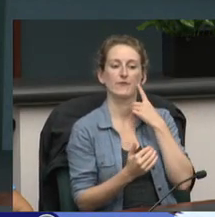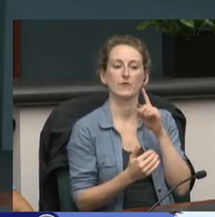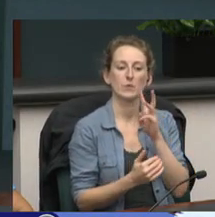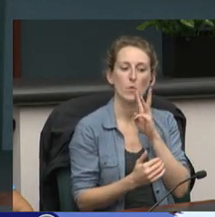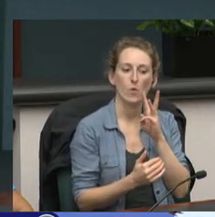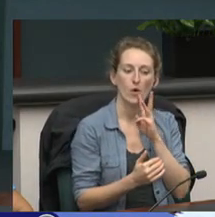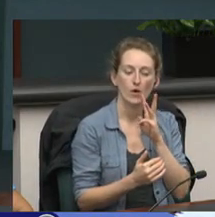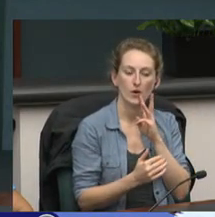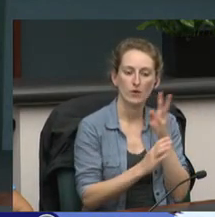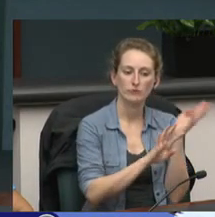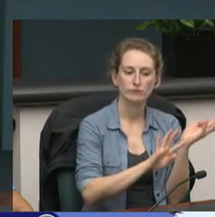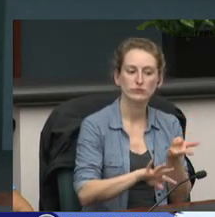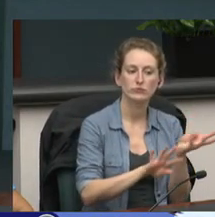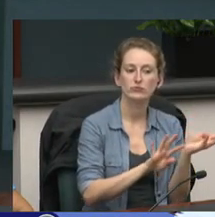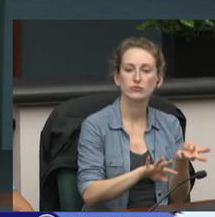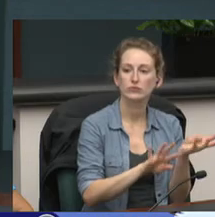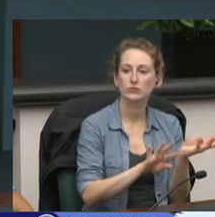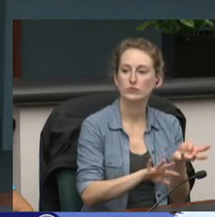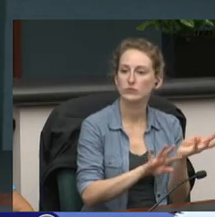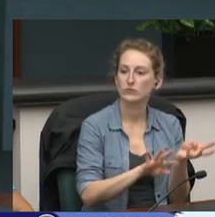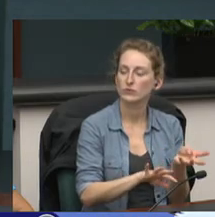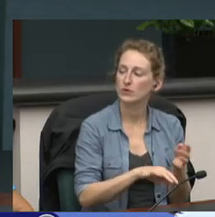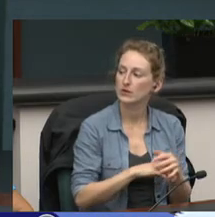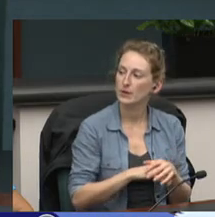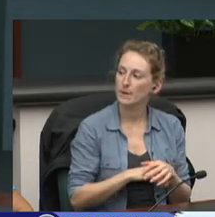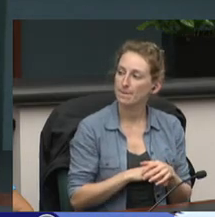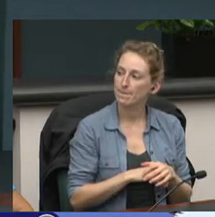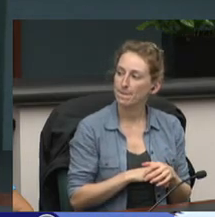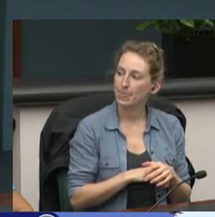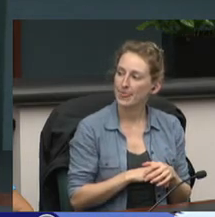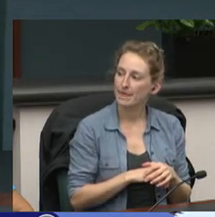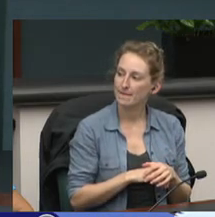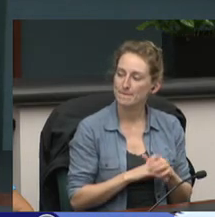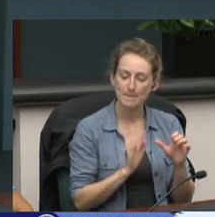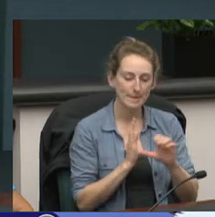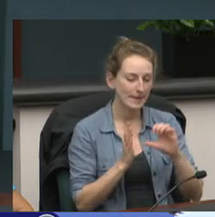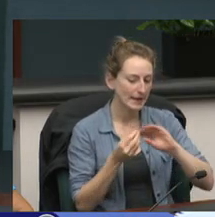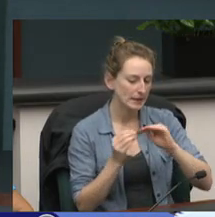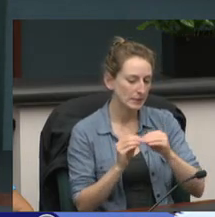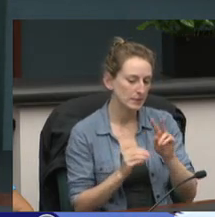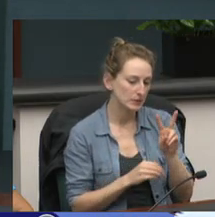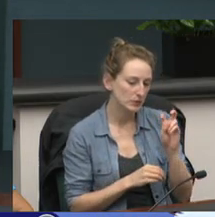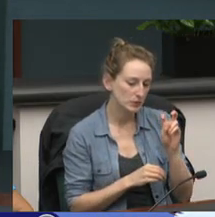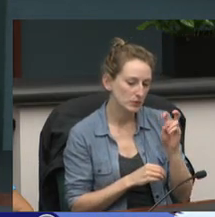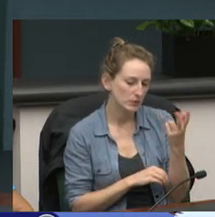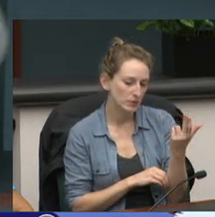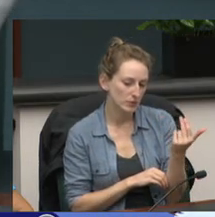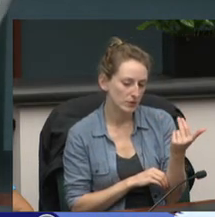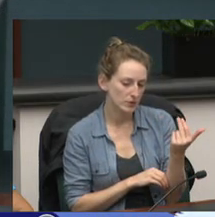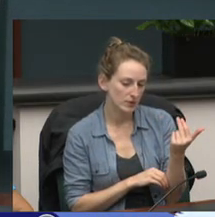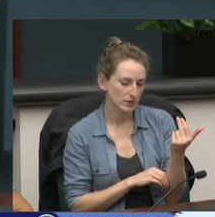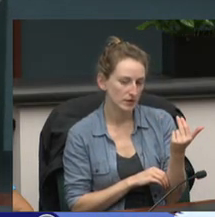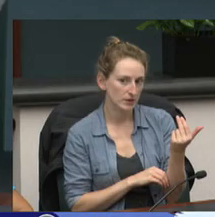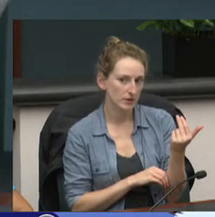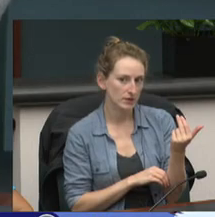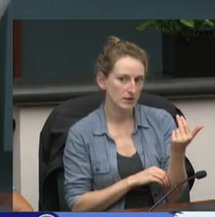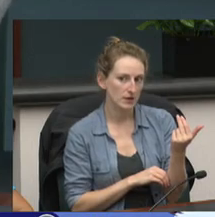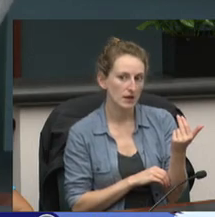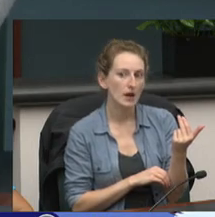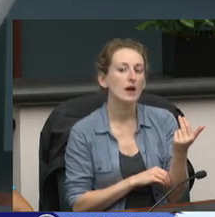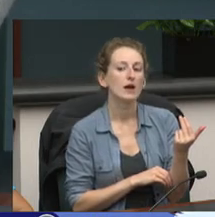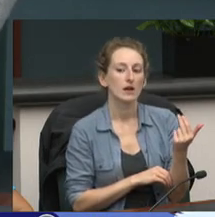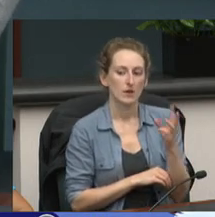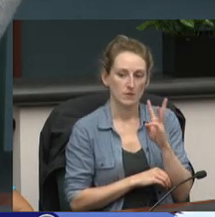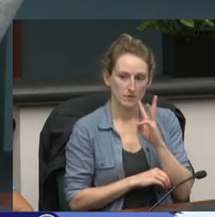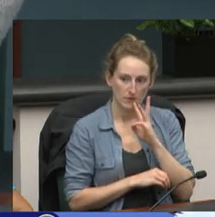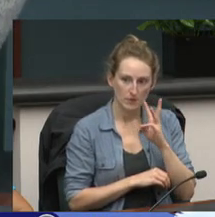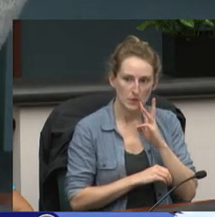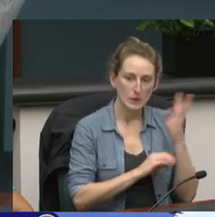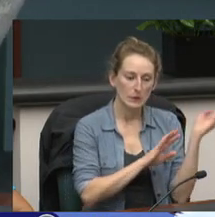says page 213 drainage easement shall provide that the owner of the lot on